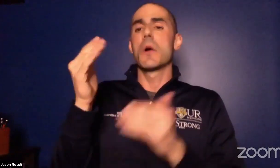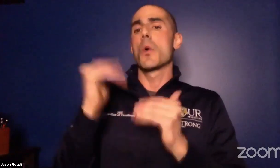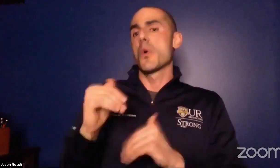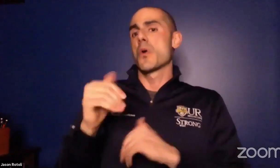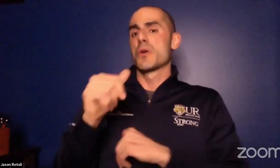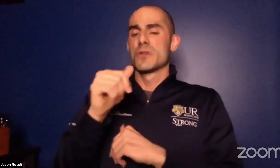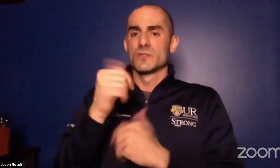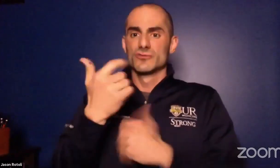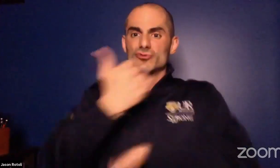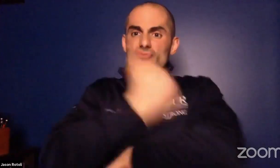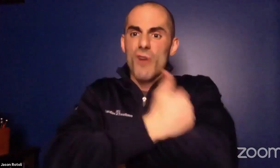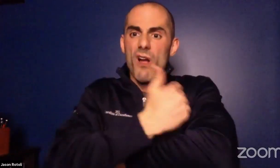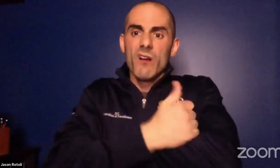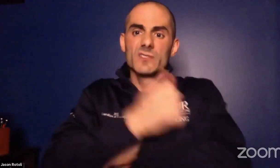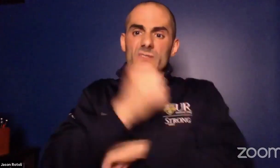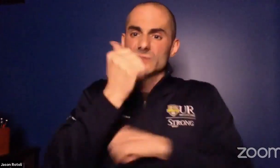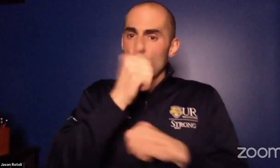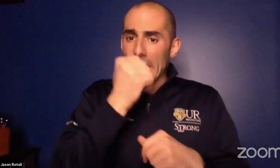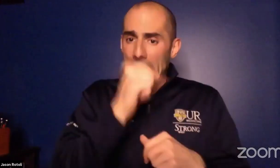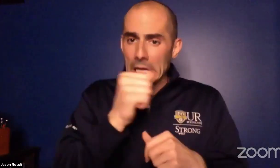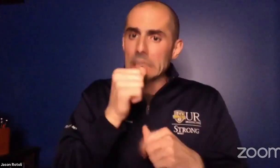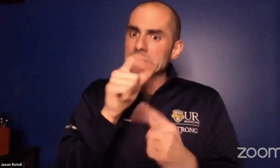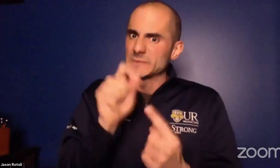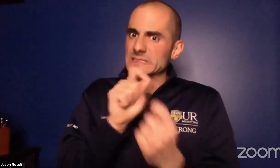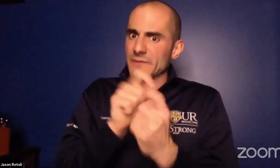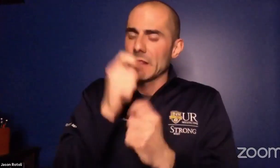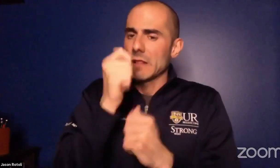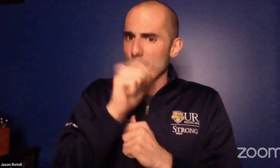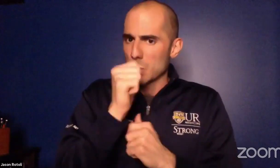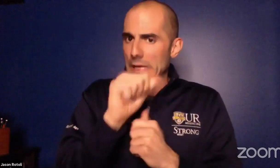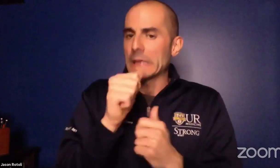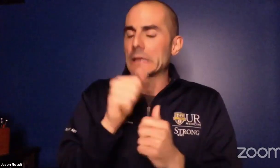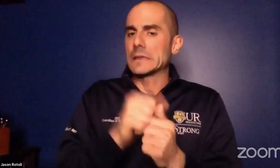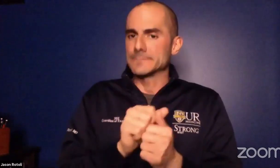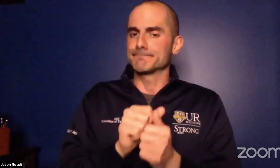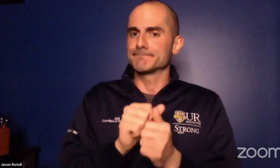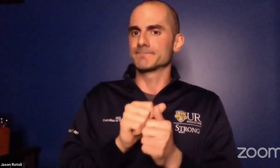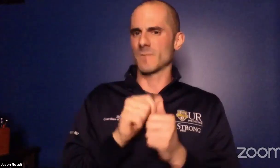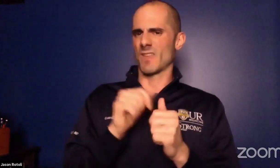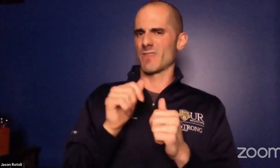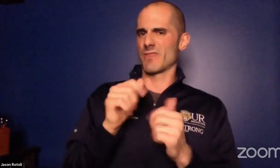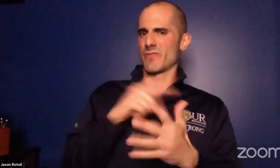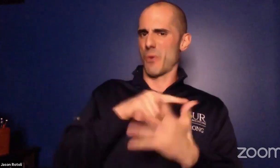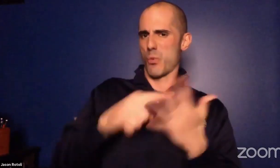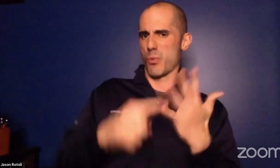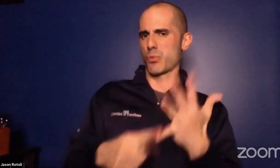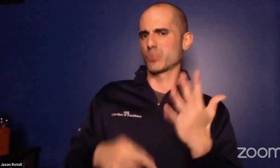that. Generally people age 30 and above.